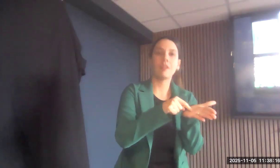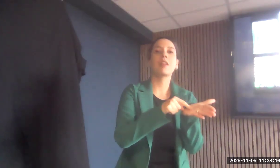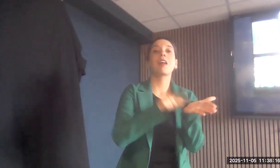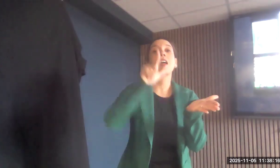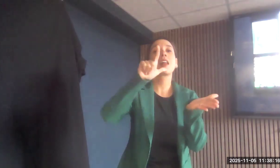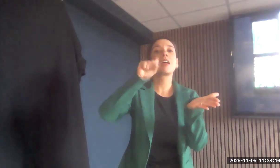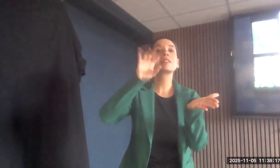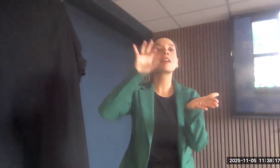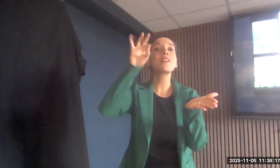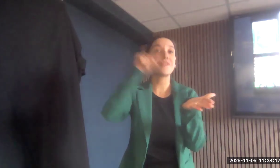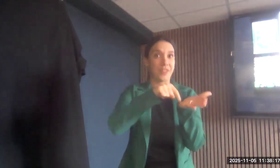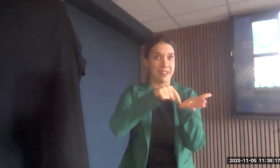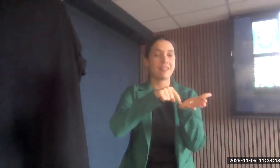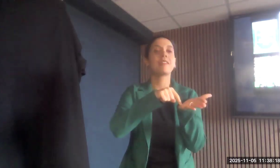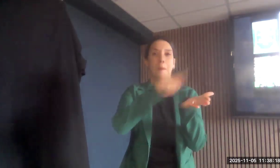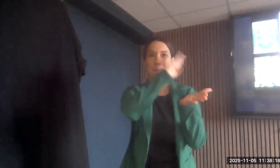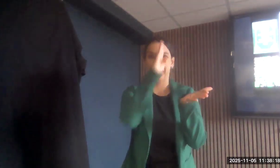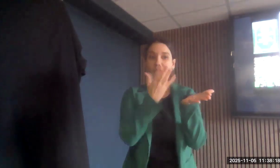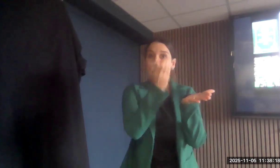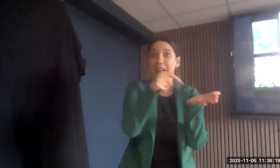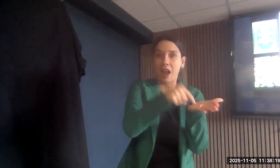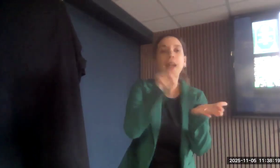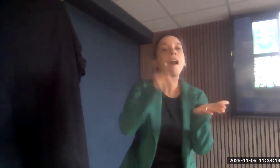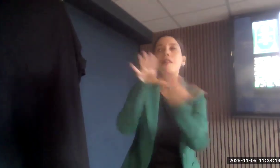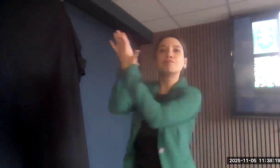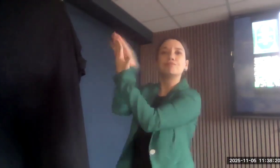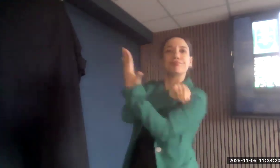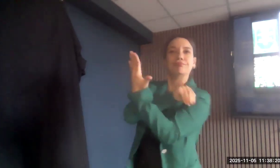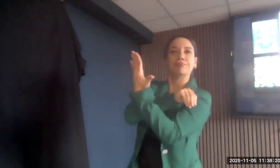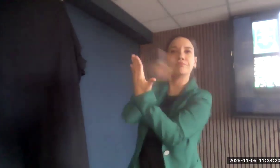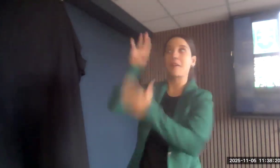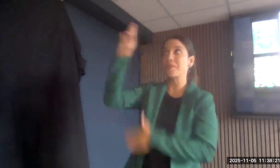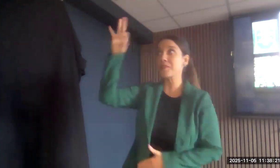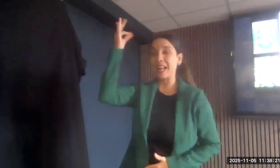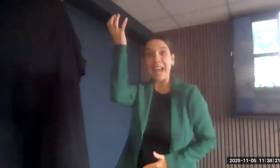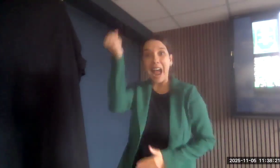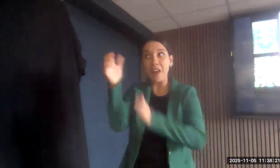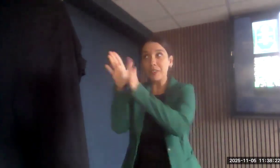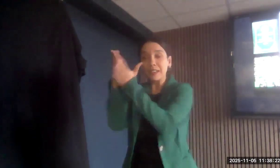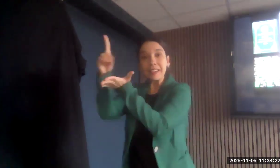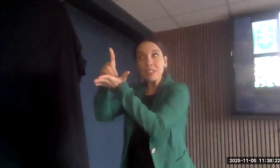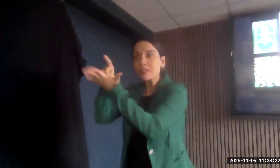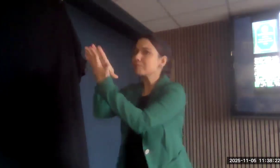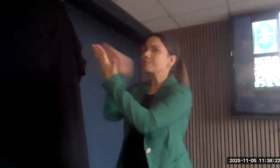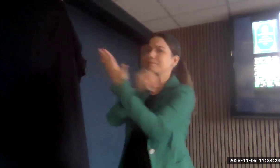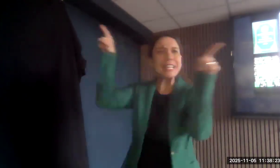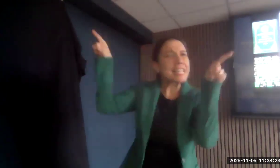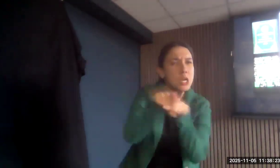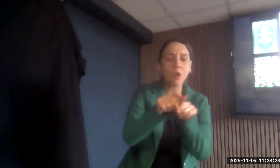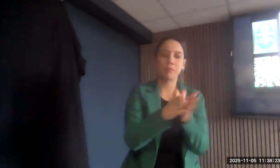And they have researched. Firstly, looking at influence of LSF in Libras.